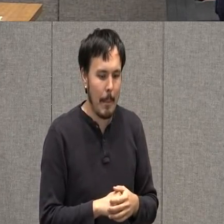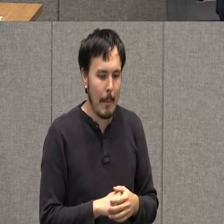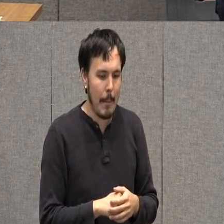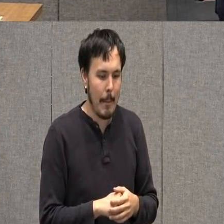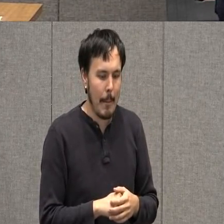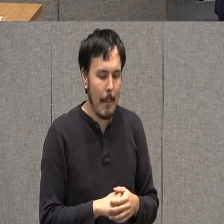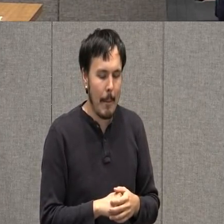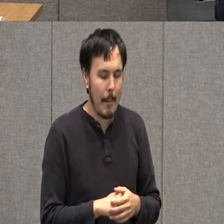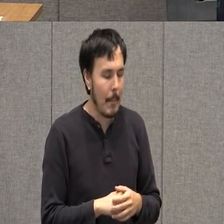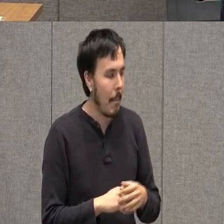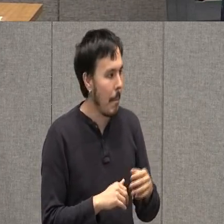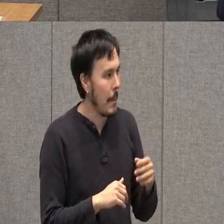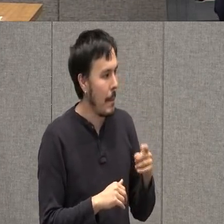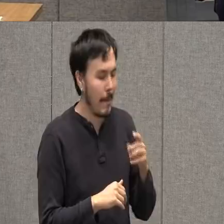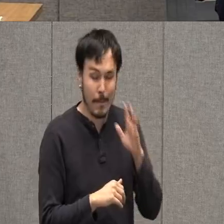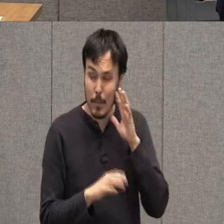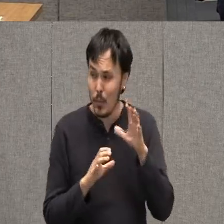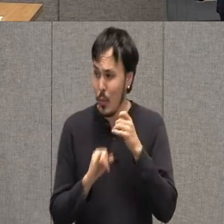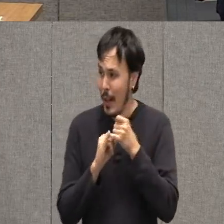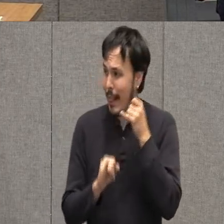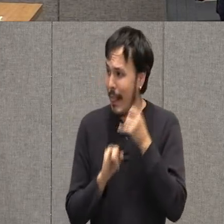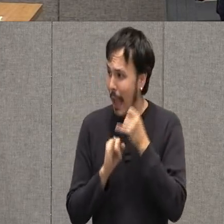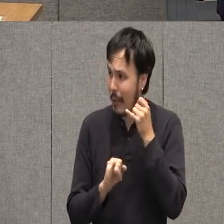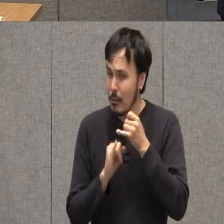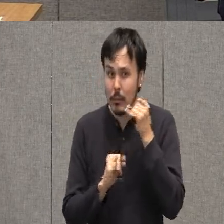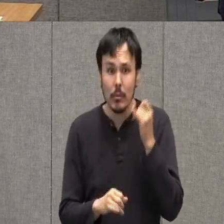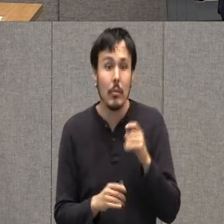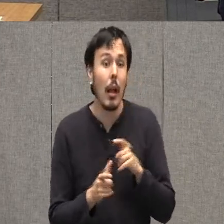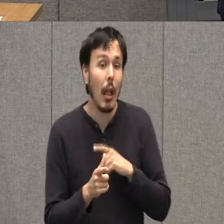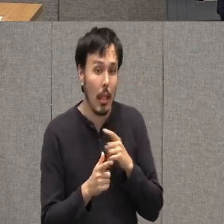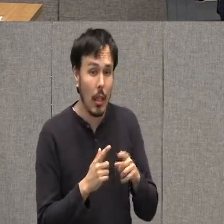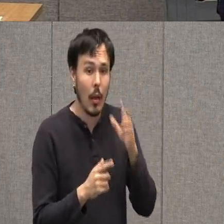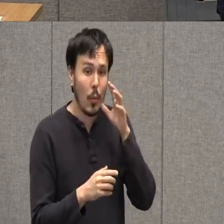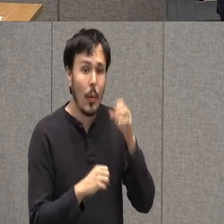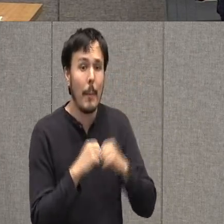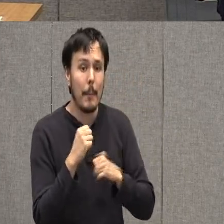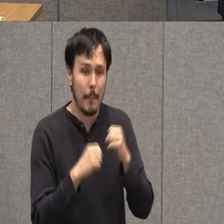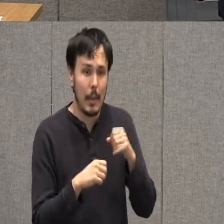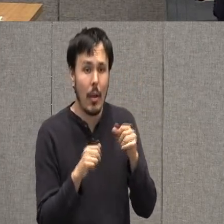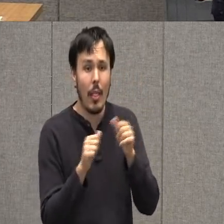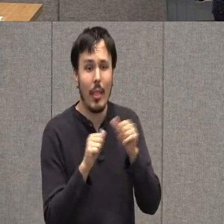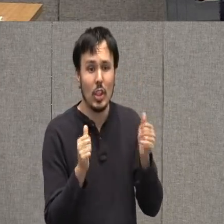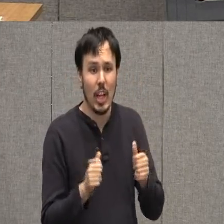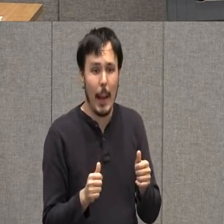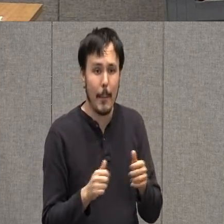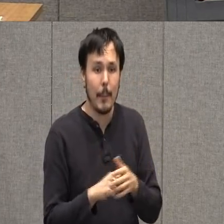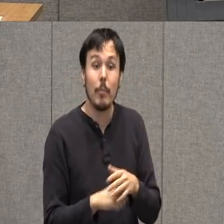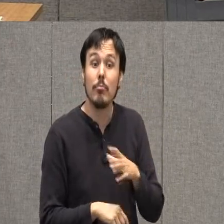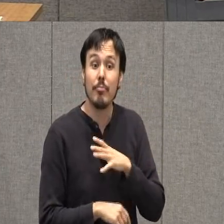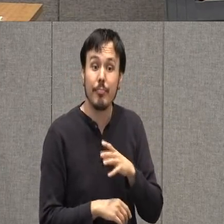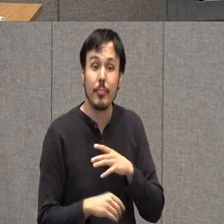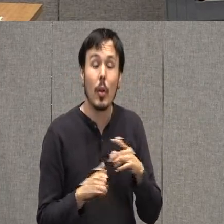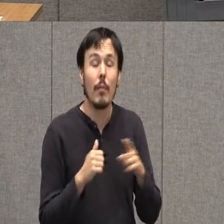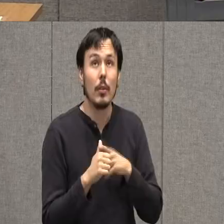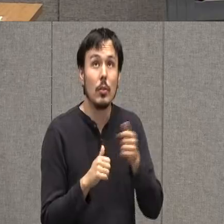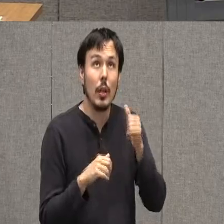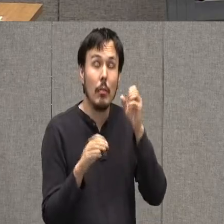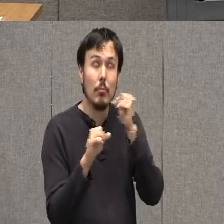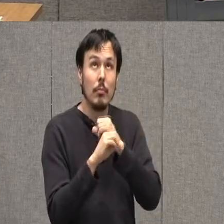we're gonna start with the lines and then we're gonna build up shapes. Okay. Okay? Okay. You got this. So imaginary pose in your head. I have it.